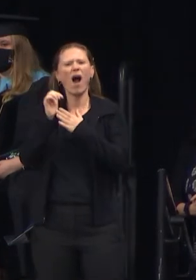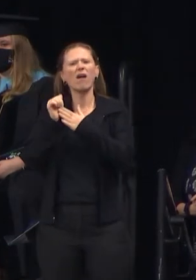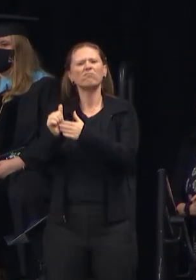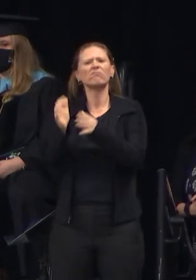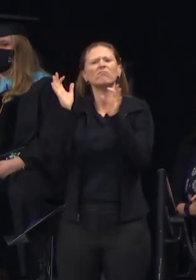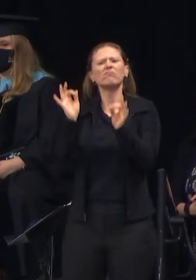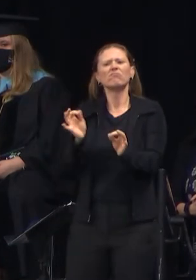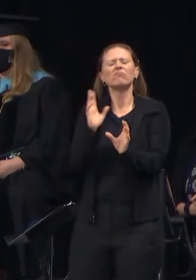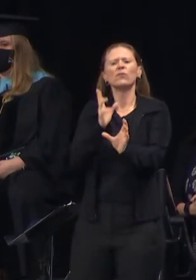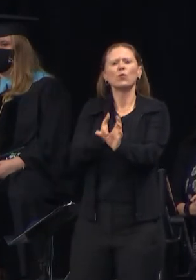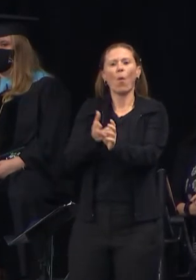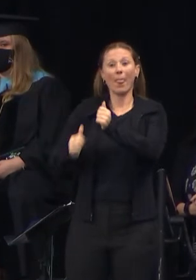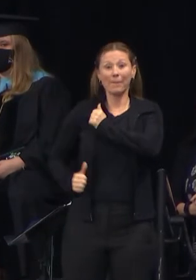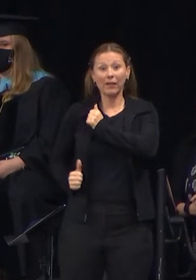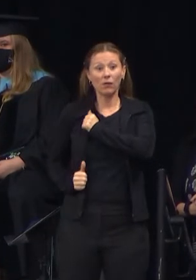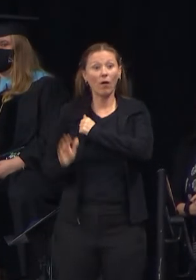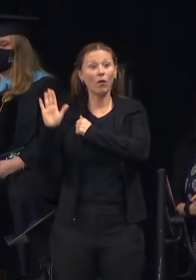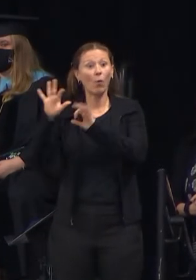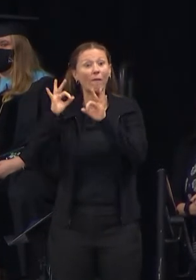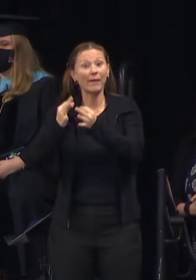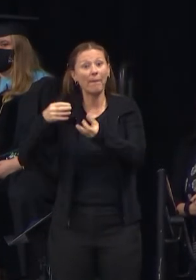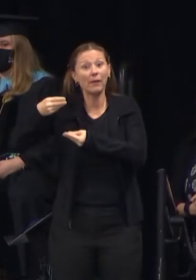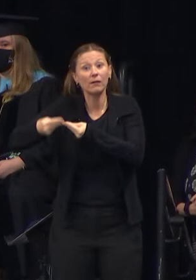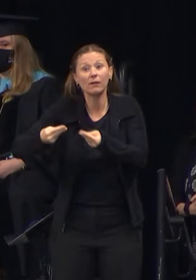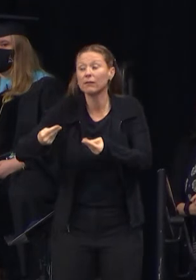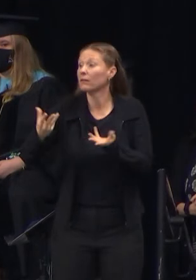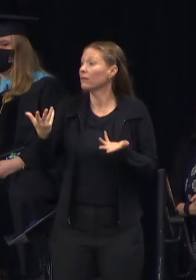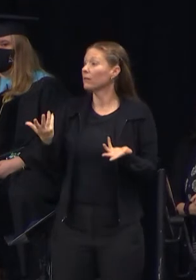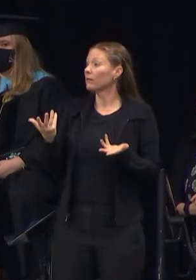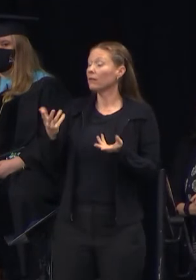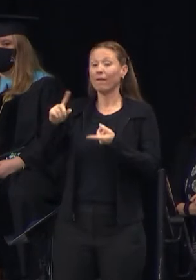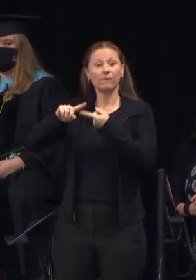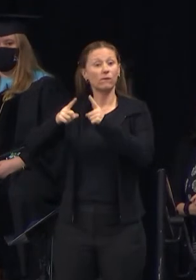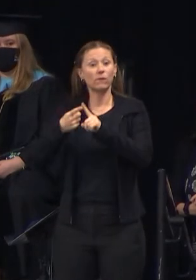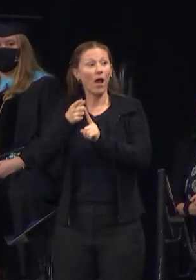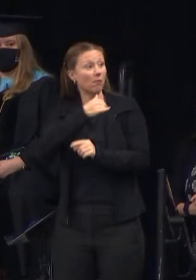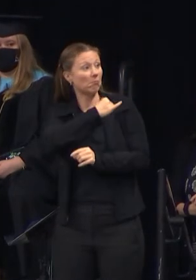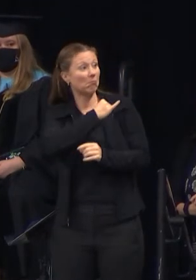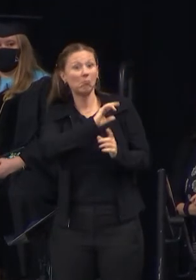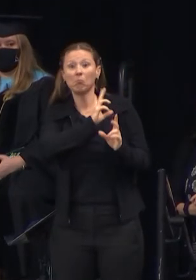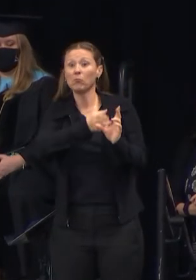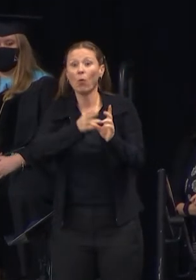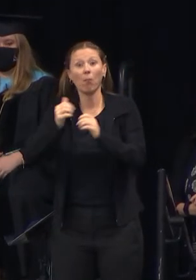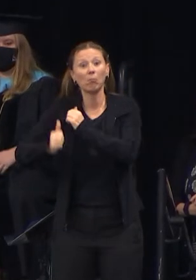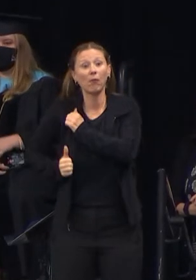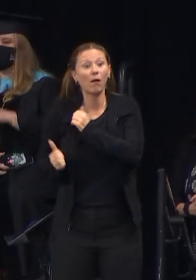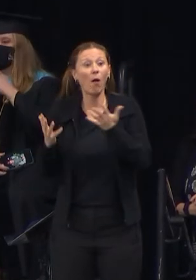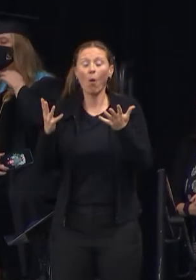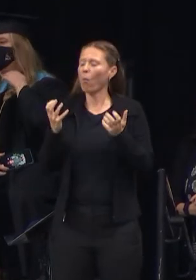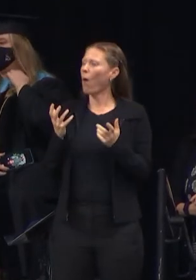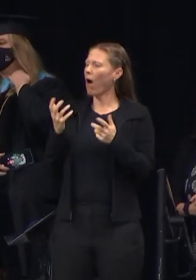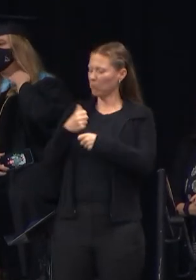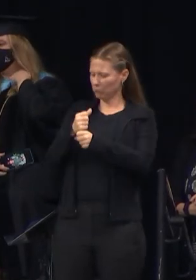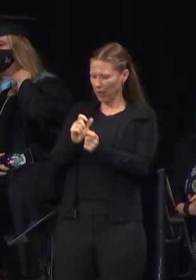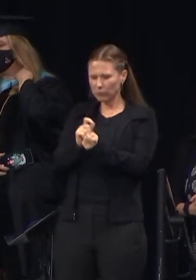Was it family? Tradition? You joined because a friend was joining? You wanted to make a change?